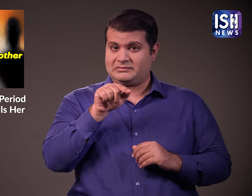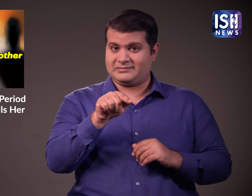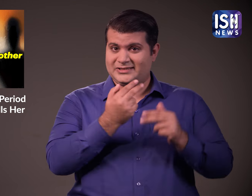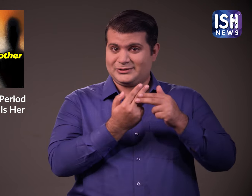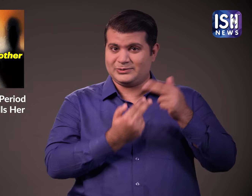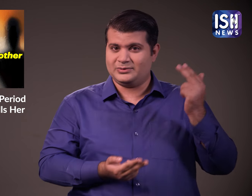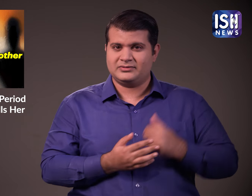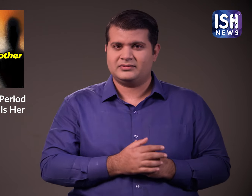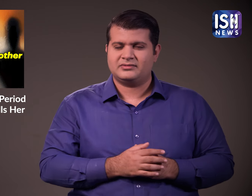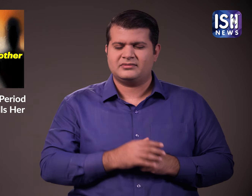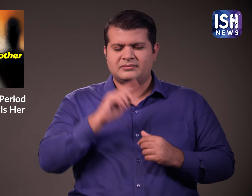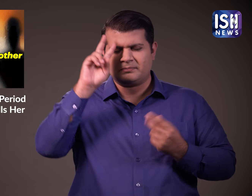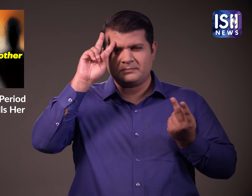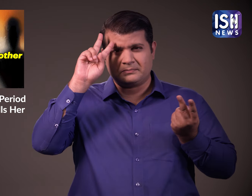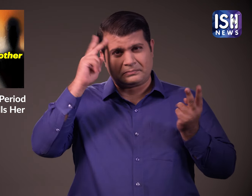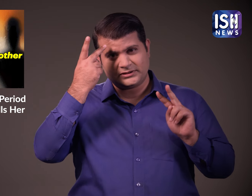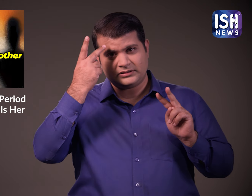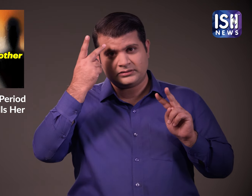This is a story, about a misunderstanding.